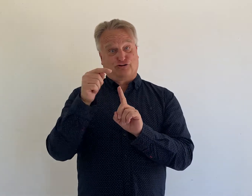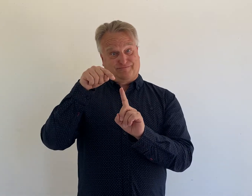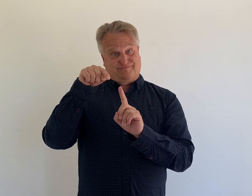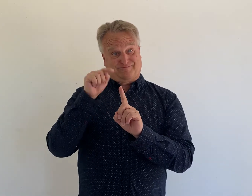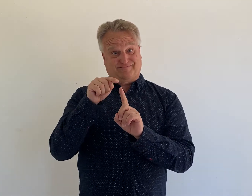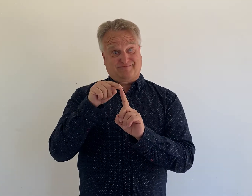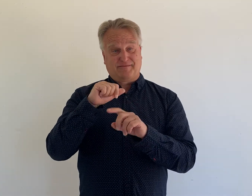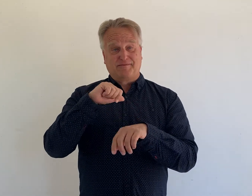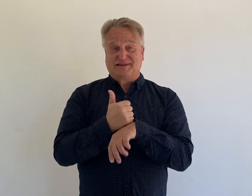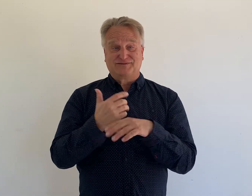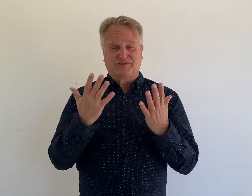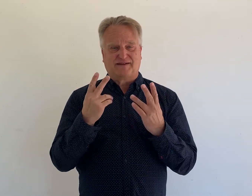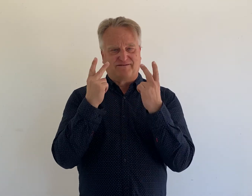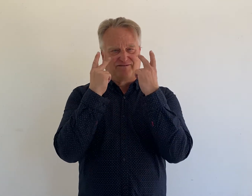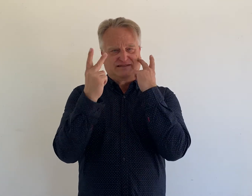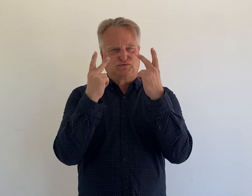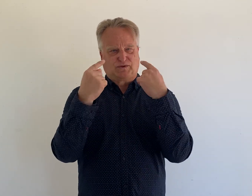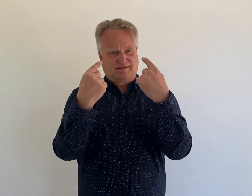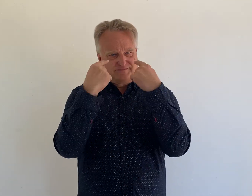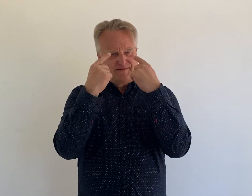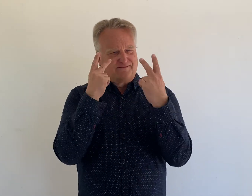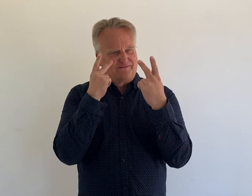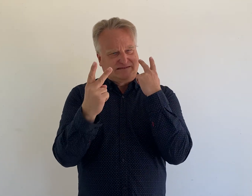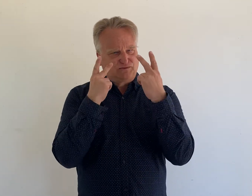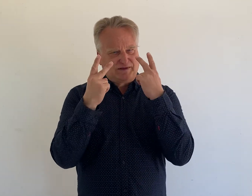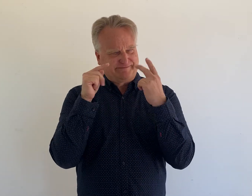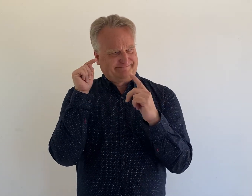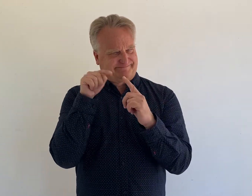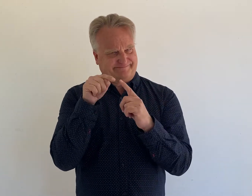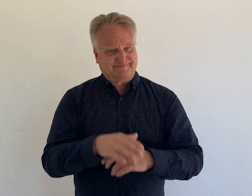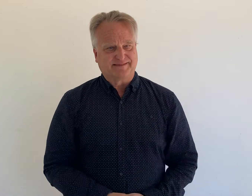Central to this culture is the visual orientation of their lifestyle.